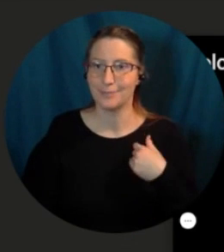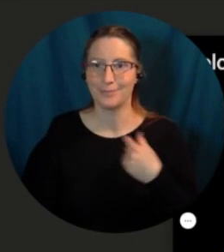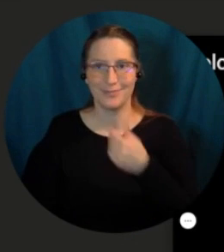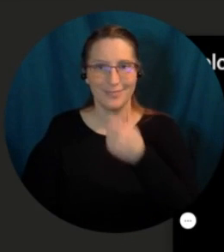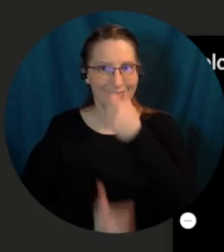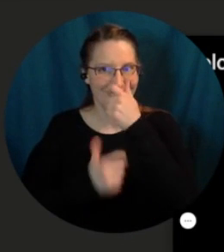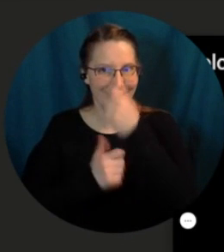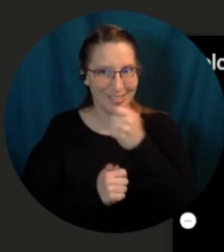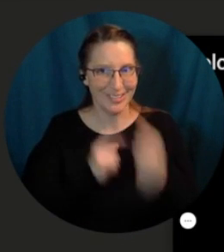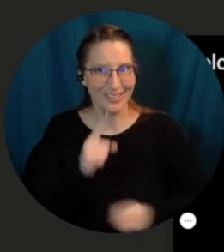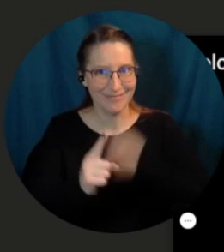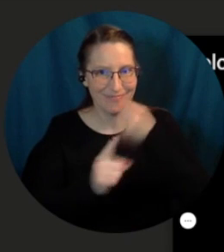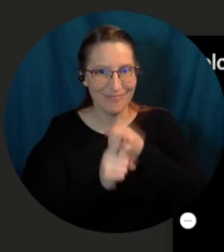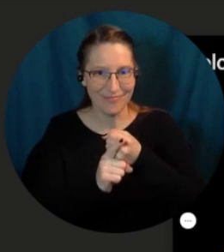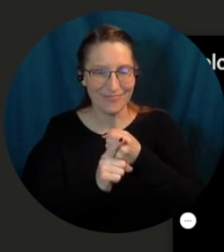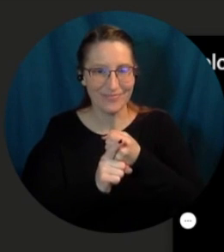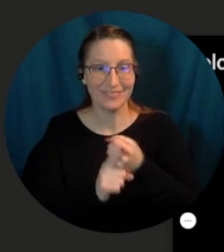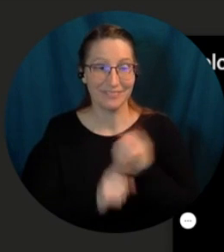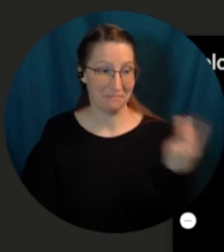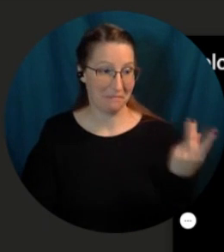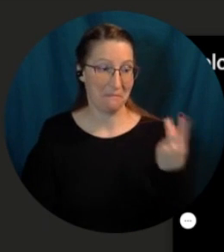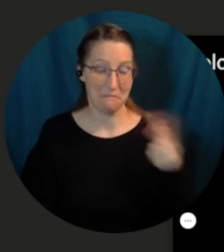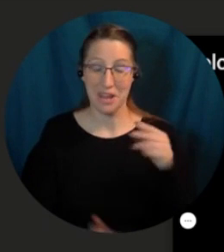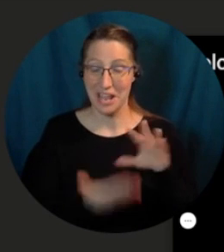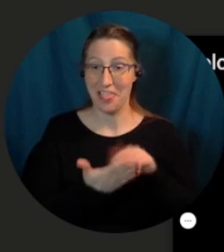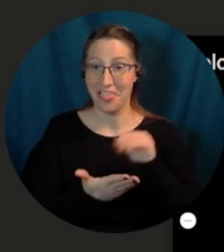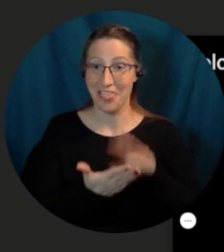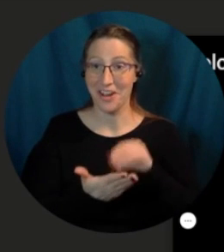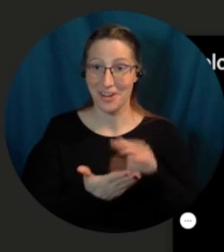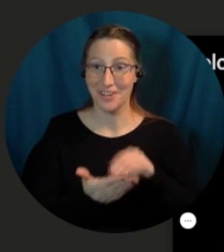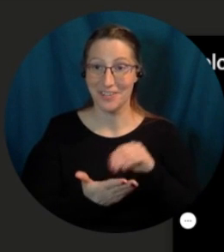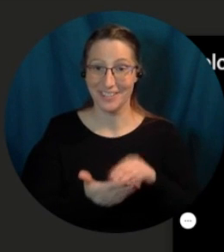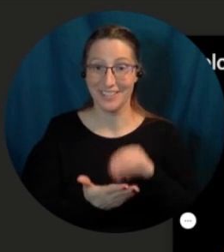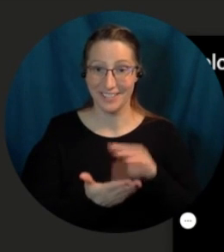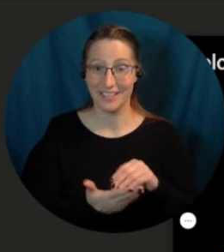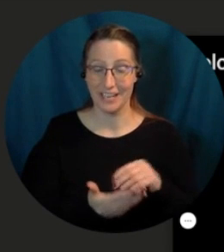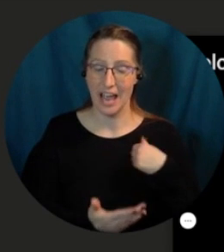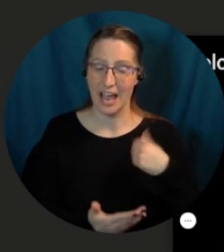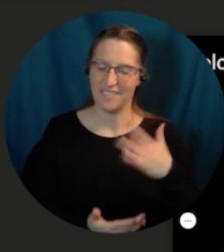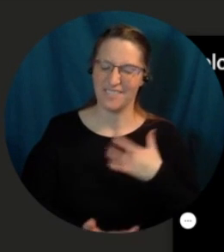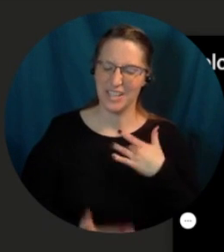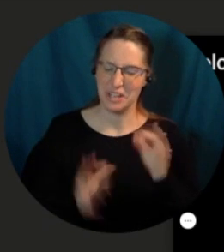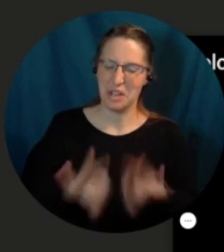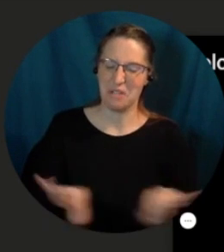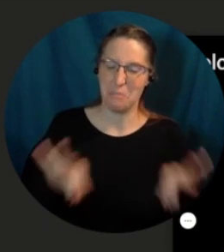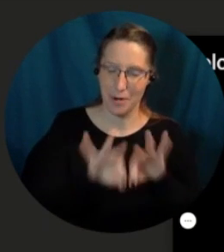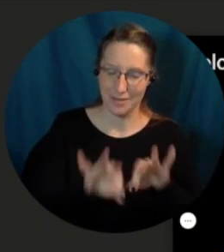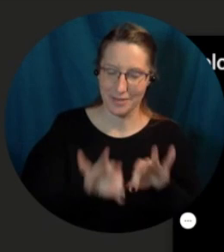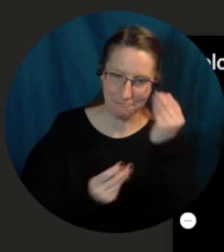and learned something that both Kathee and I feel is valuable to acknowledge.